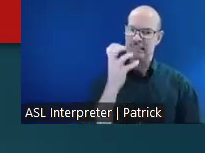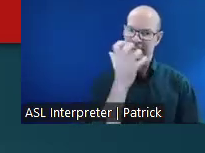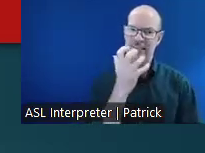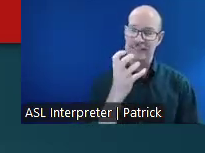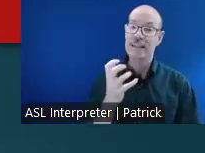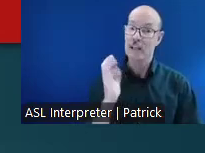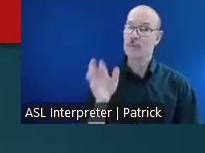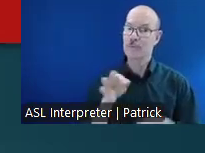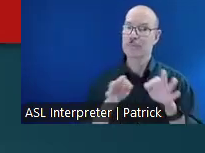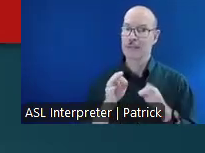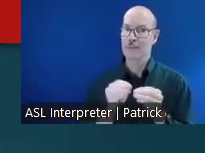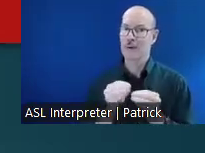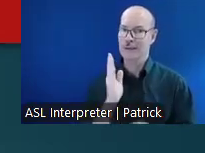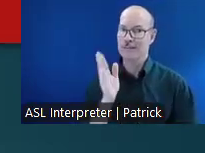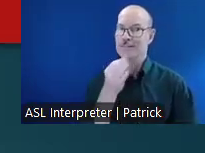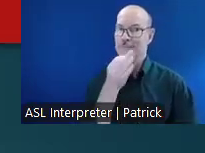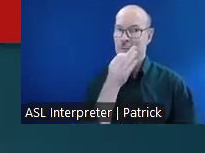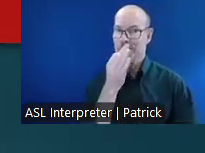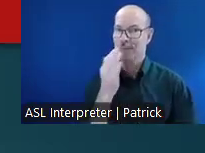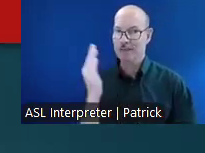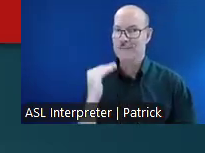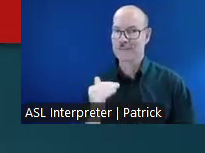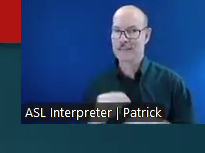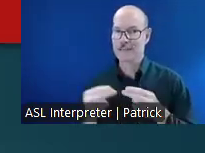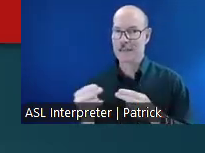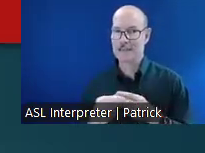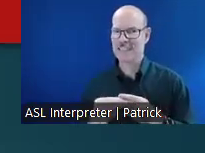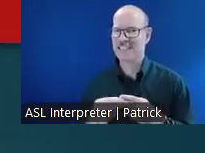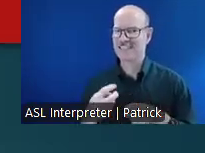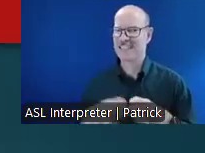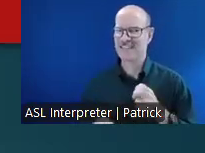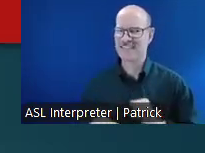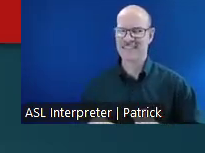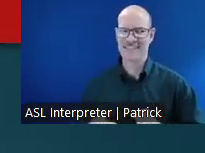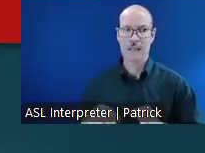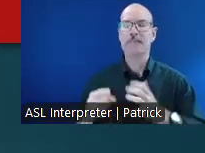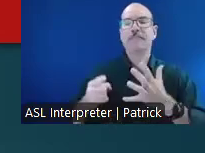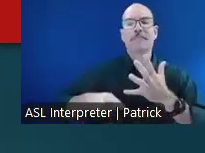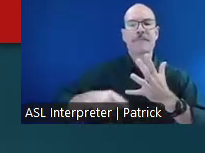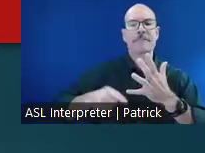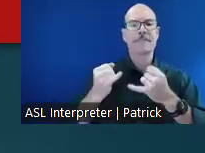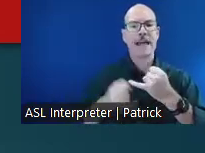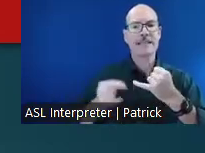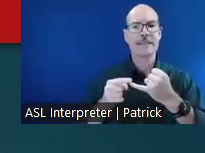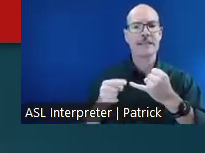So I do want to just delve into that a little bit more on the next slide. The final point, financial worries.